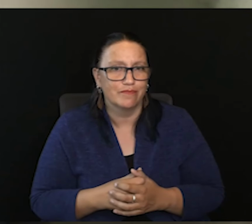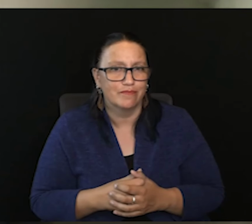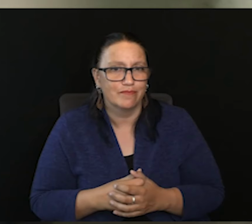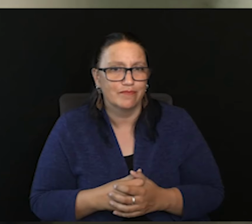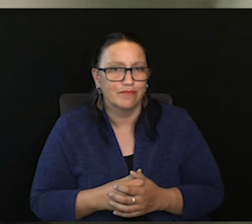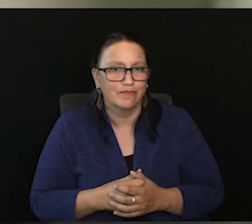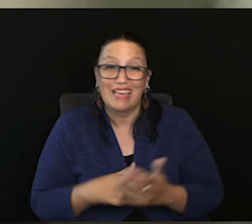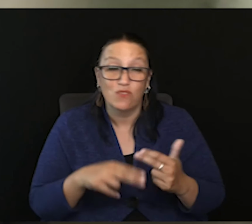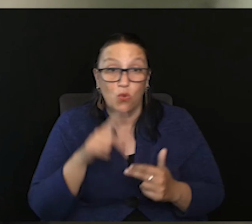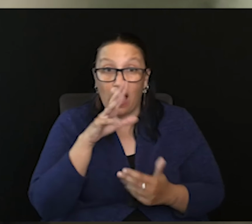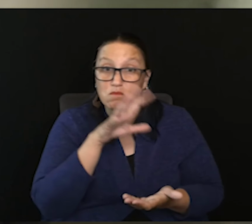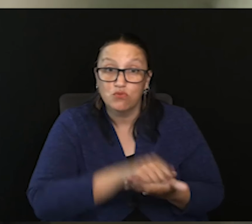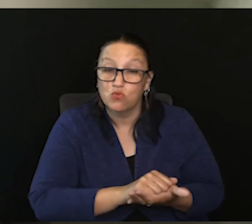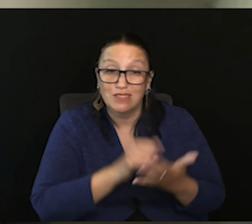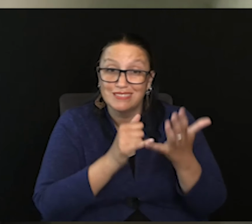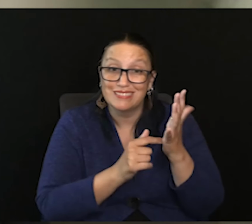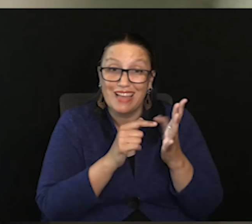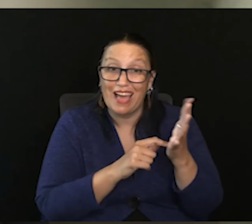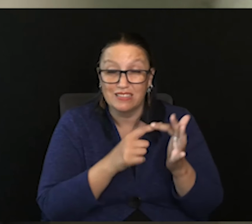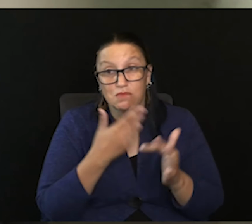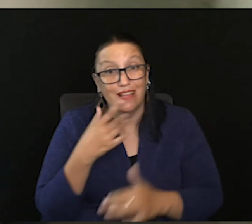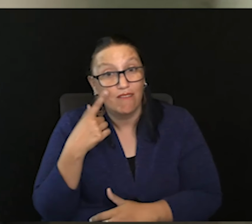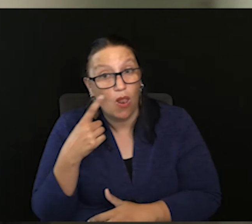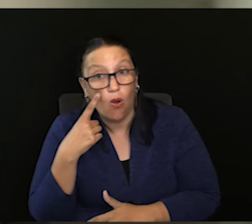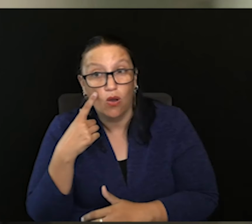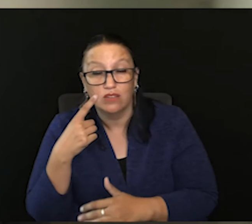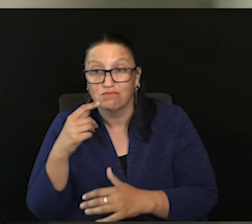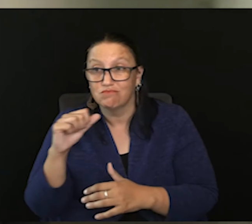But if you can't get one of those, please go and look at